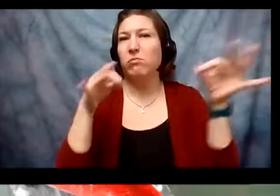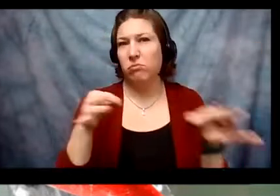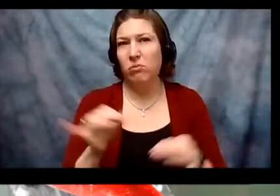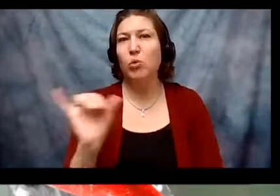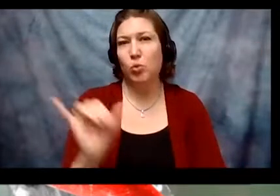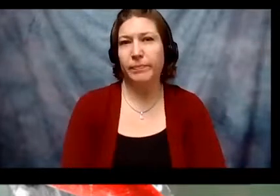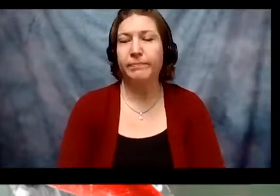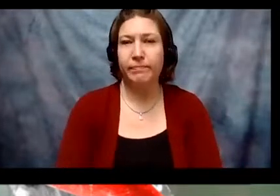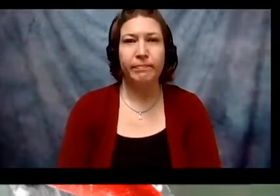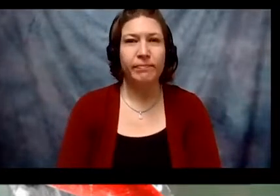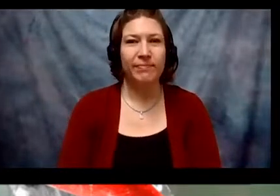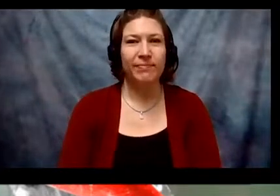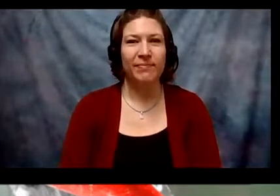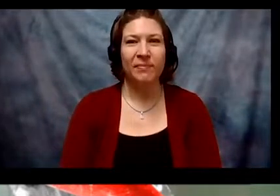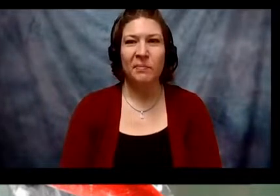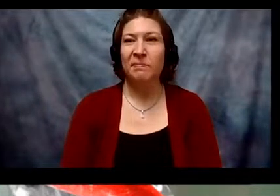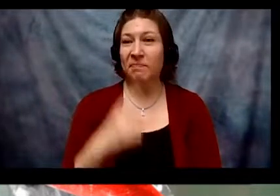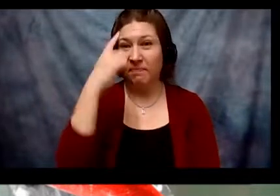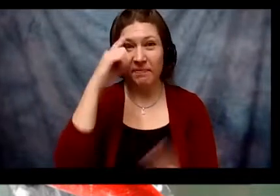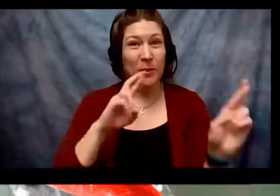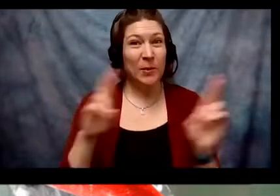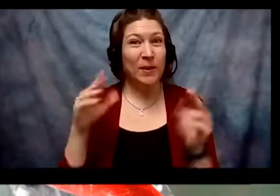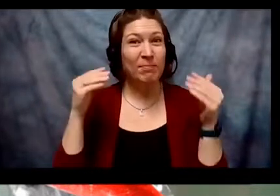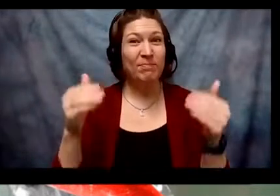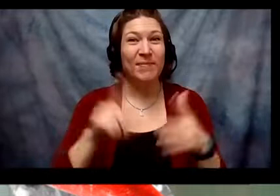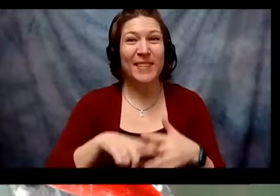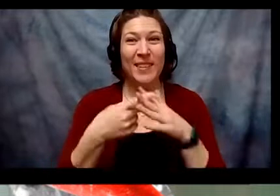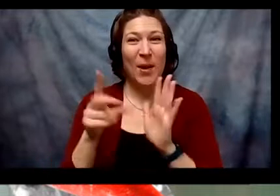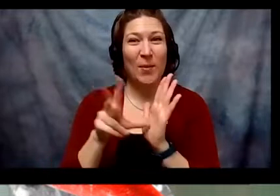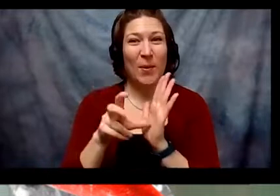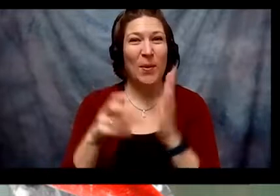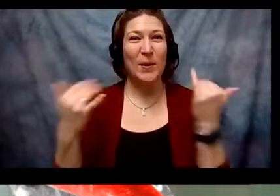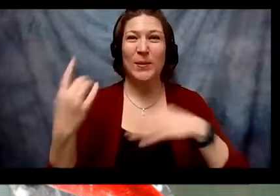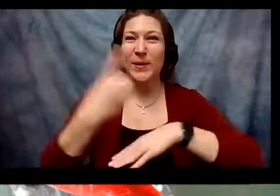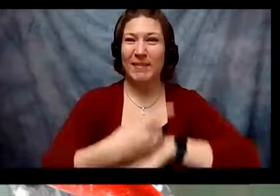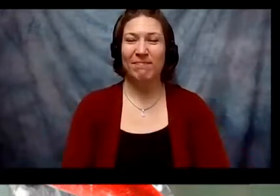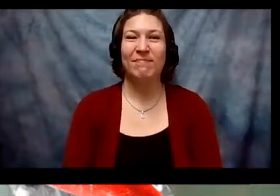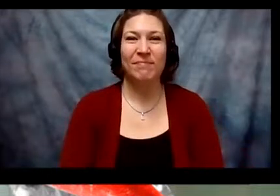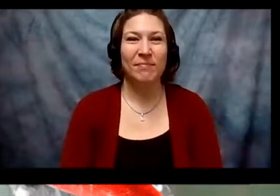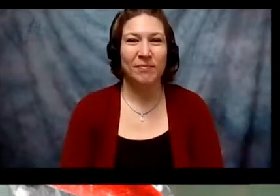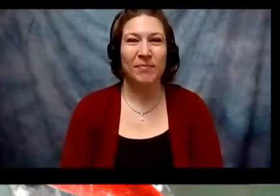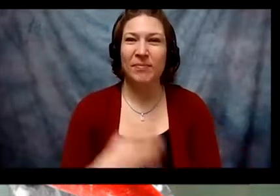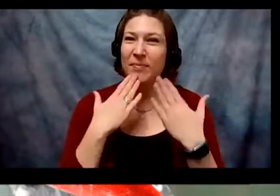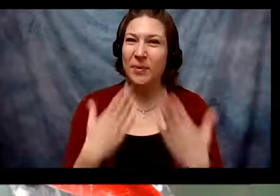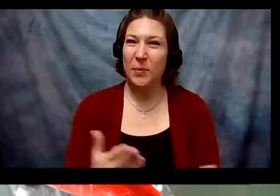Okay, I think we're ready. Let's start recording today's session. Thank you.